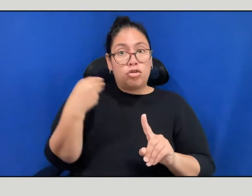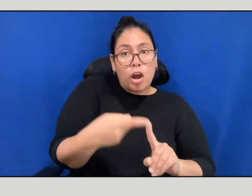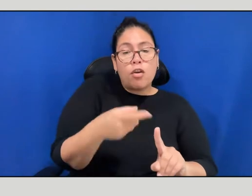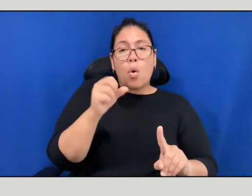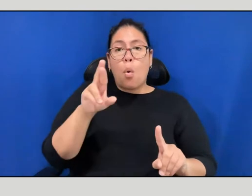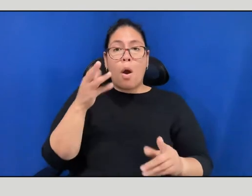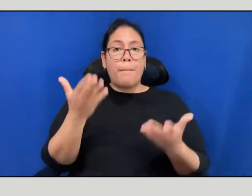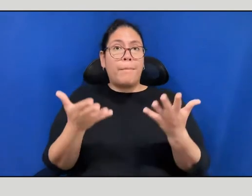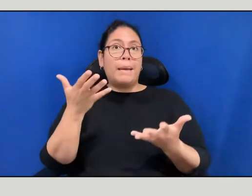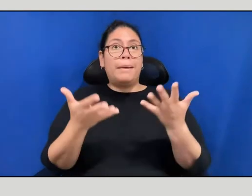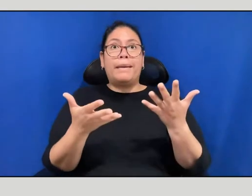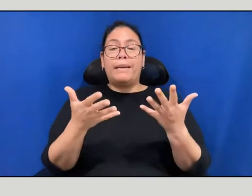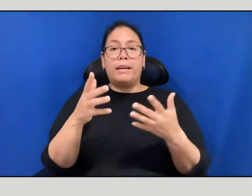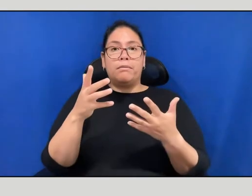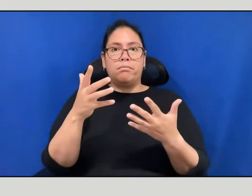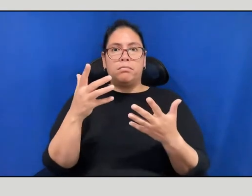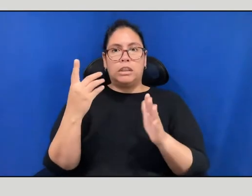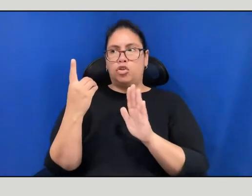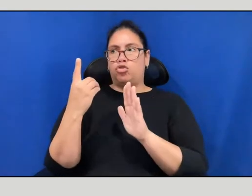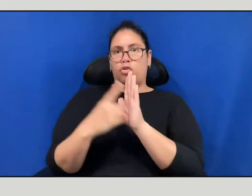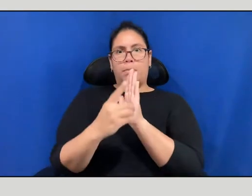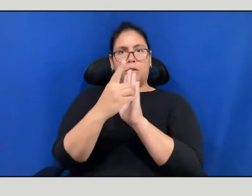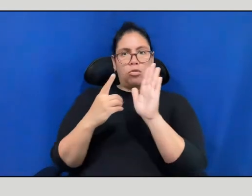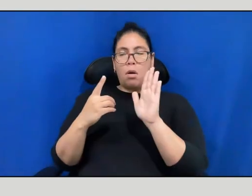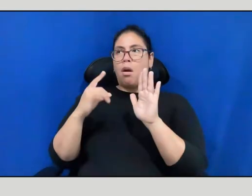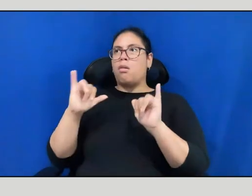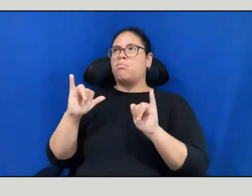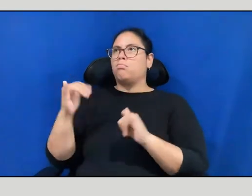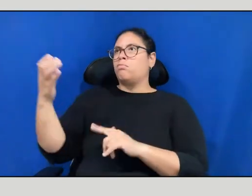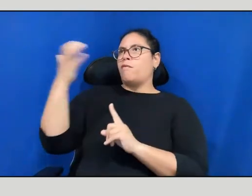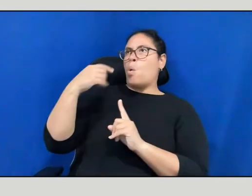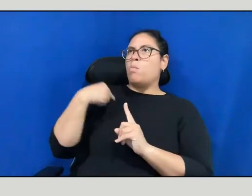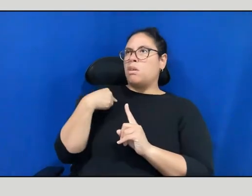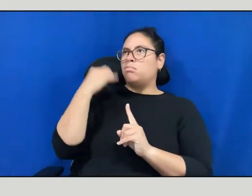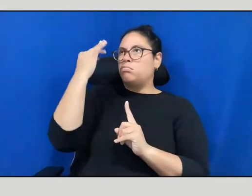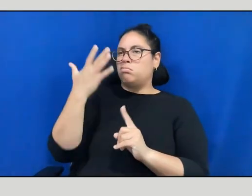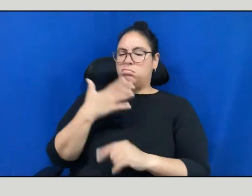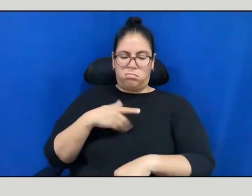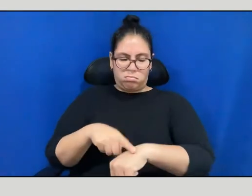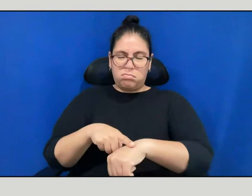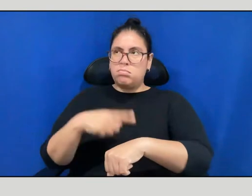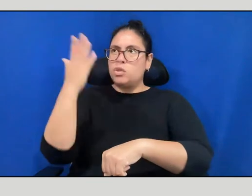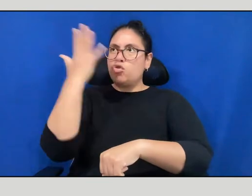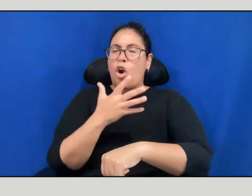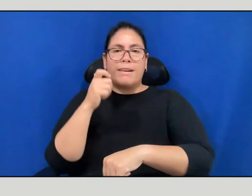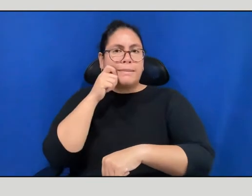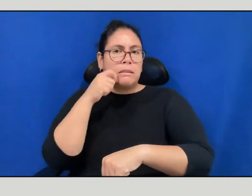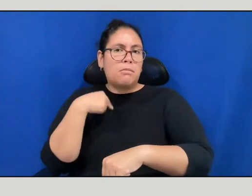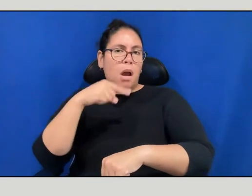that have forced them to reflect on the color of their skin and their place in the racial hierarchy in Puerto Rico,